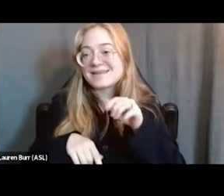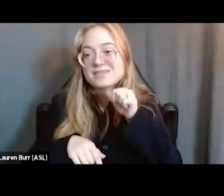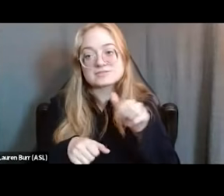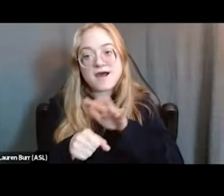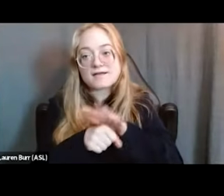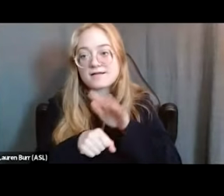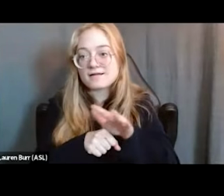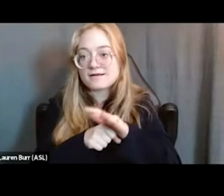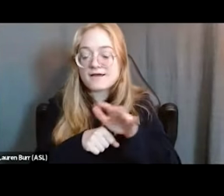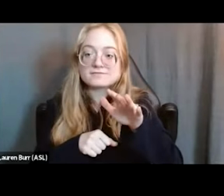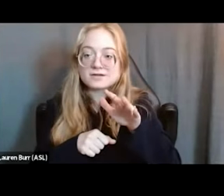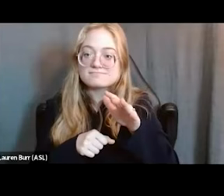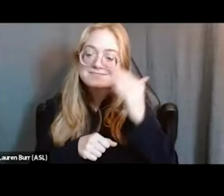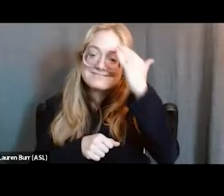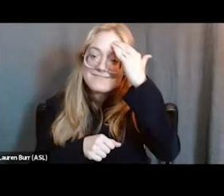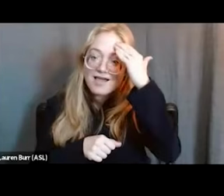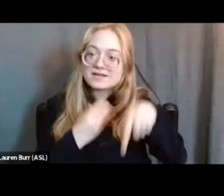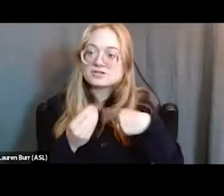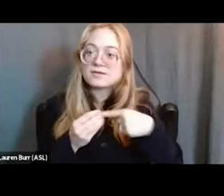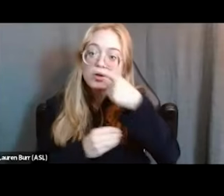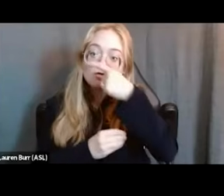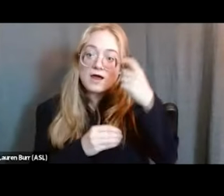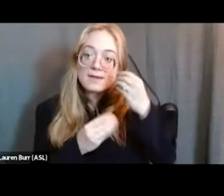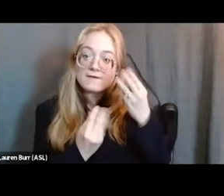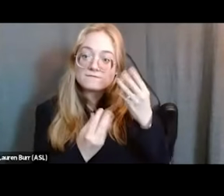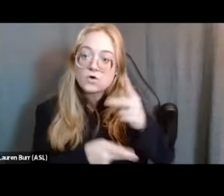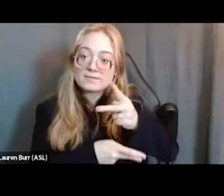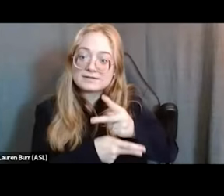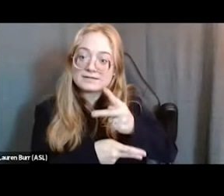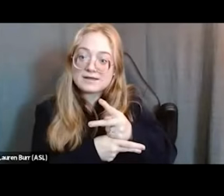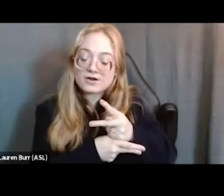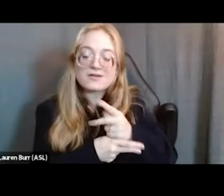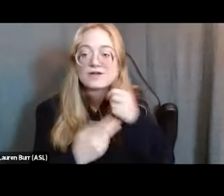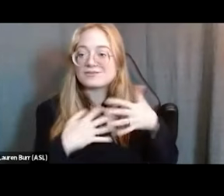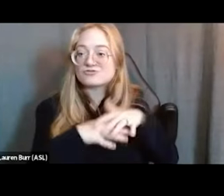or harm reduction practices. They're not integrated with behavioral healthcare or are more challenging